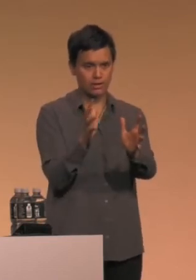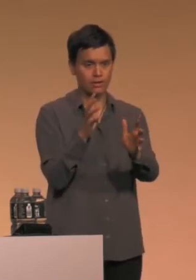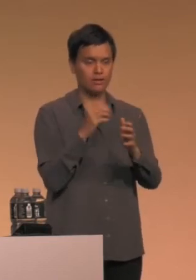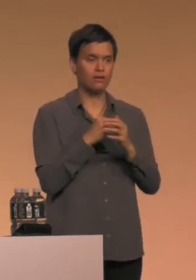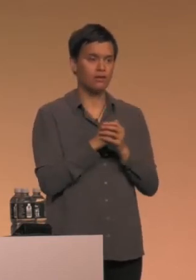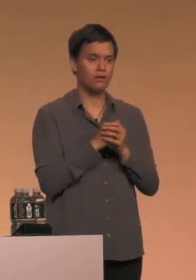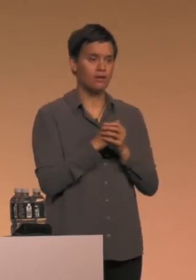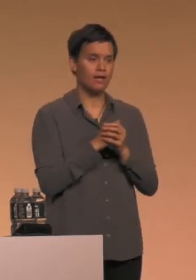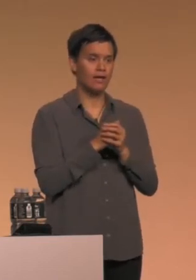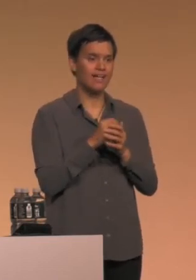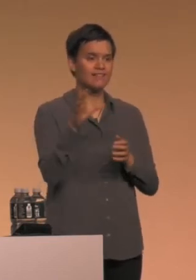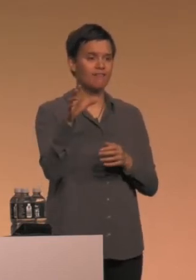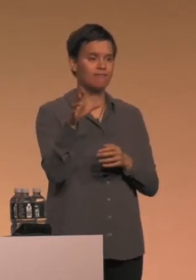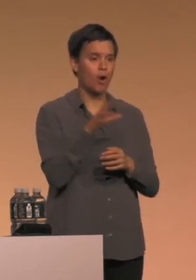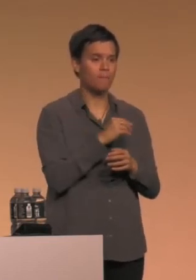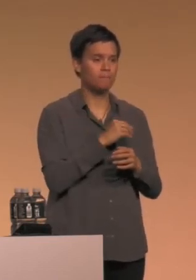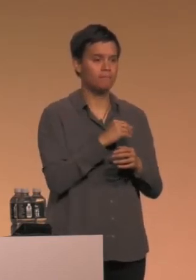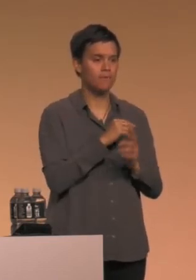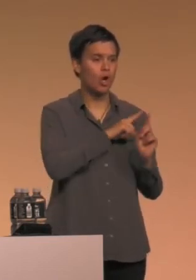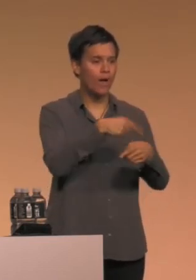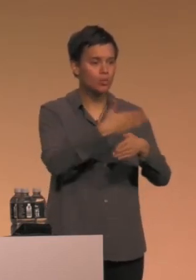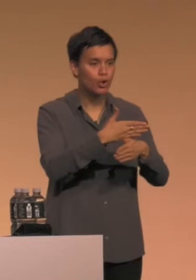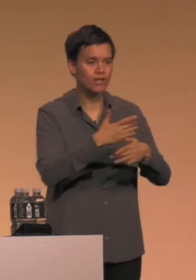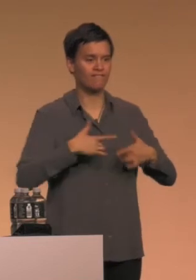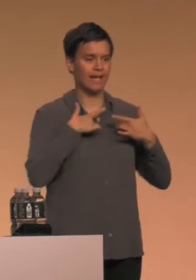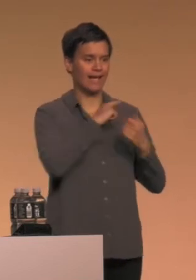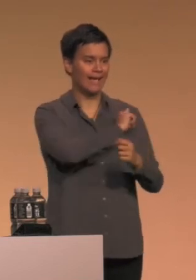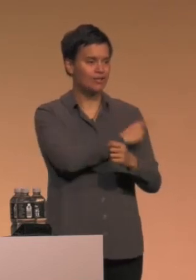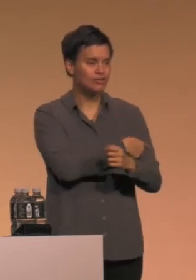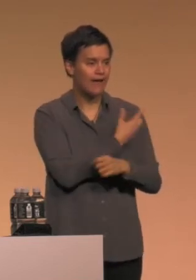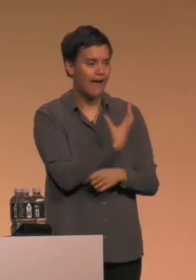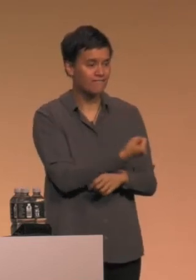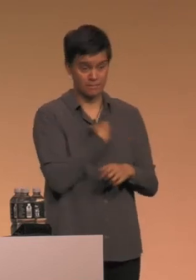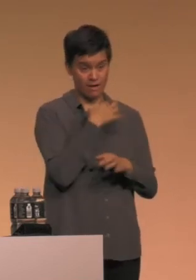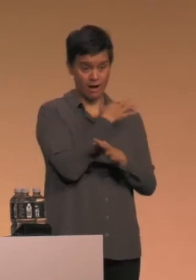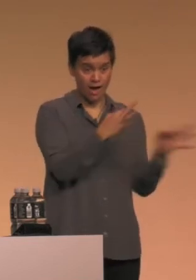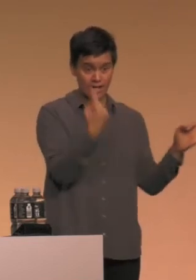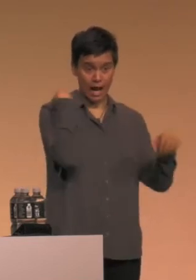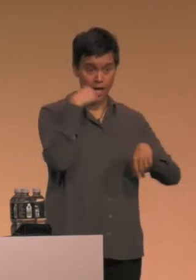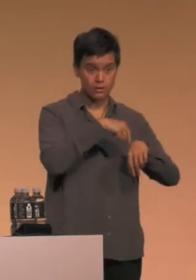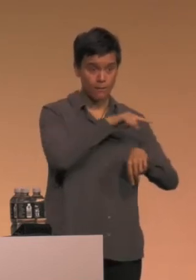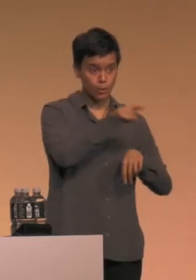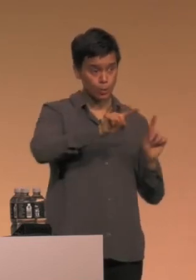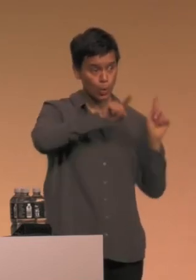It's a feeling of being alive and energized at work. When was the last time you felt like that--